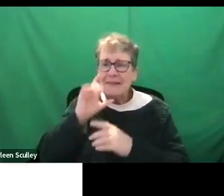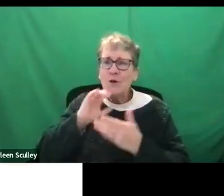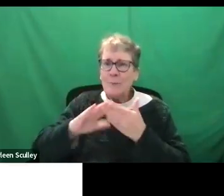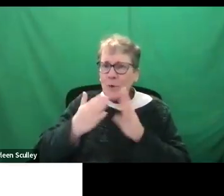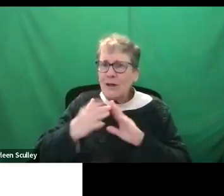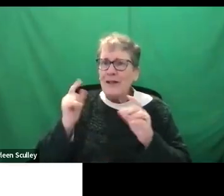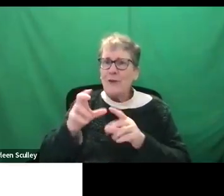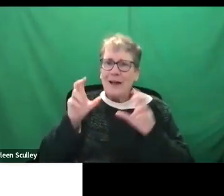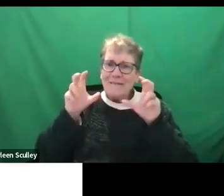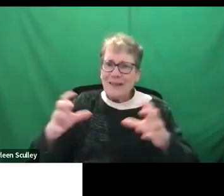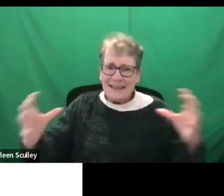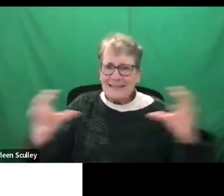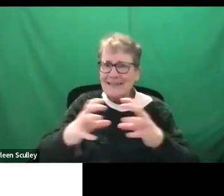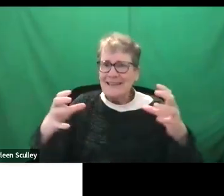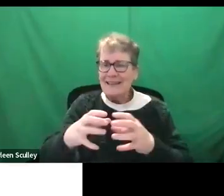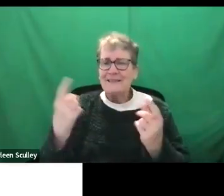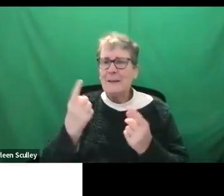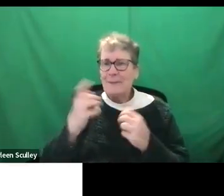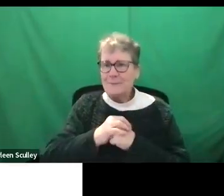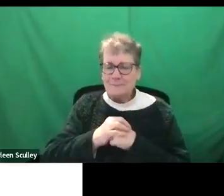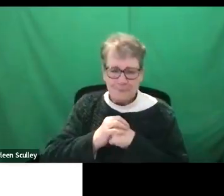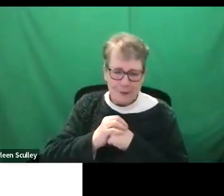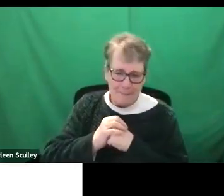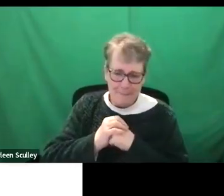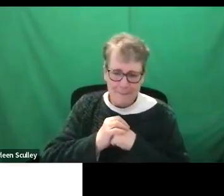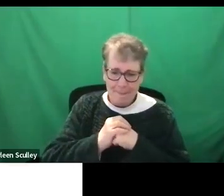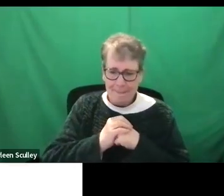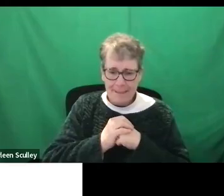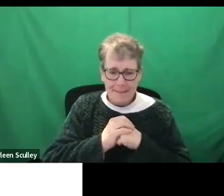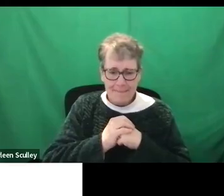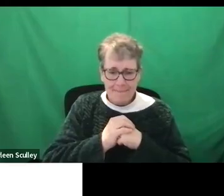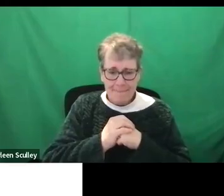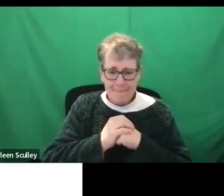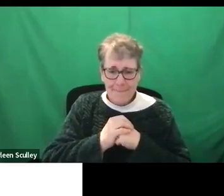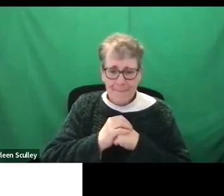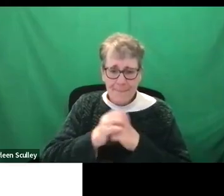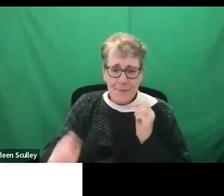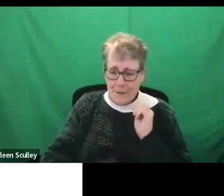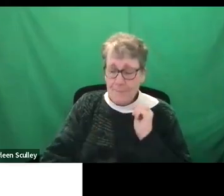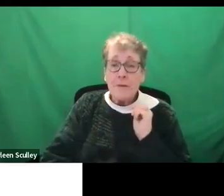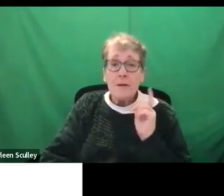and the social worker, it is their responsibility to provide that support,